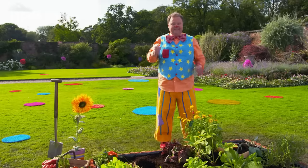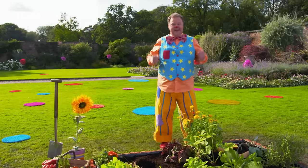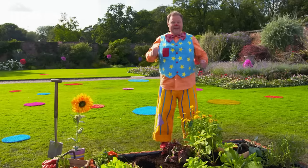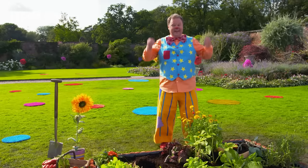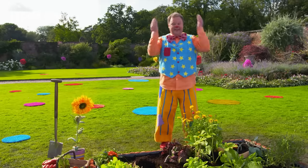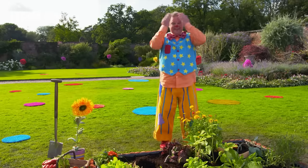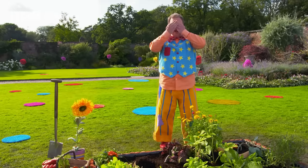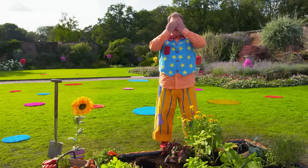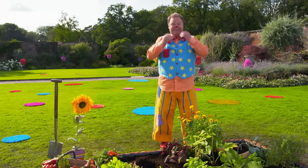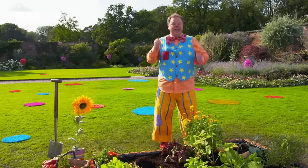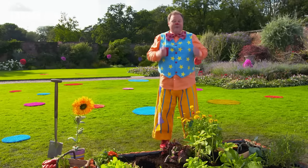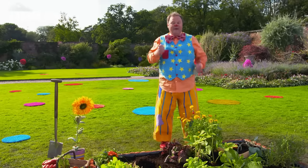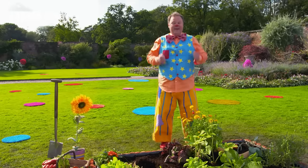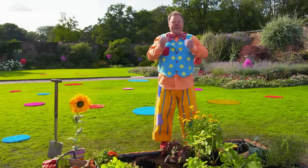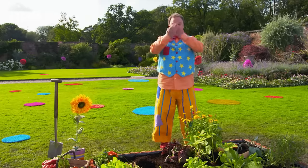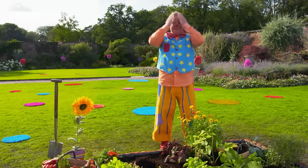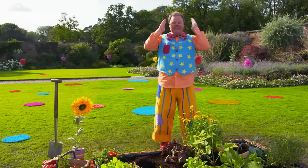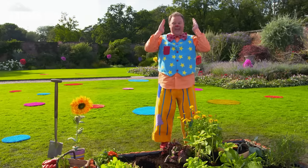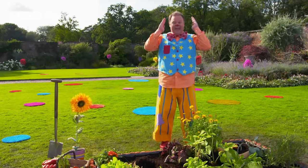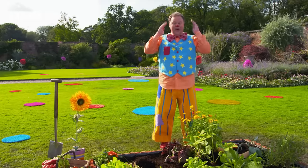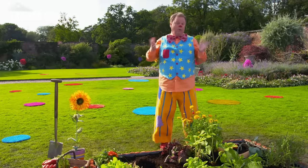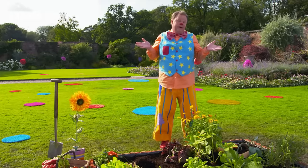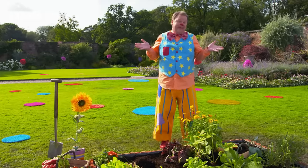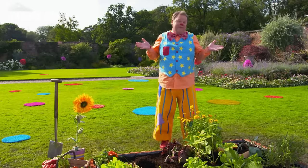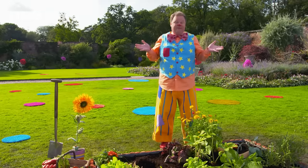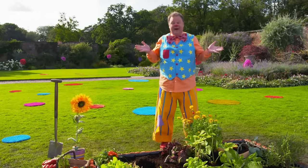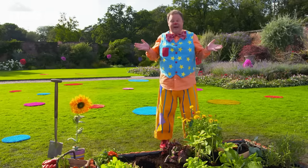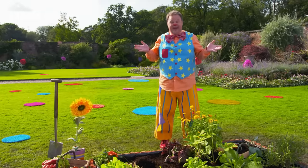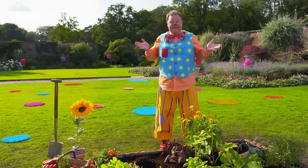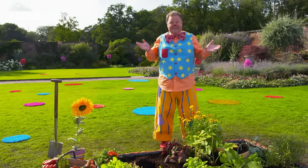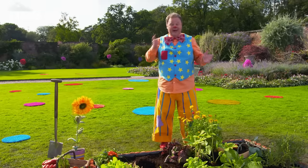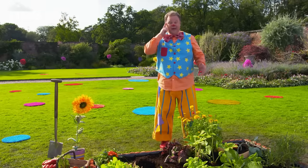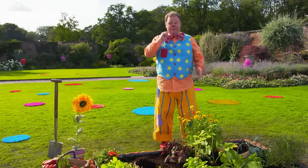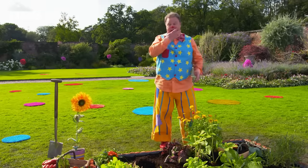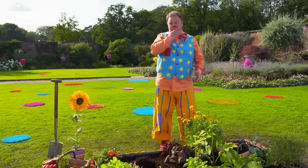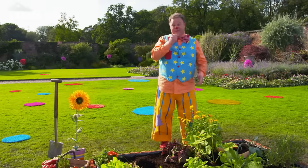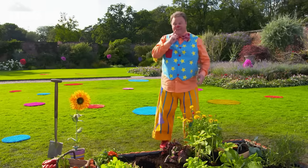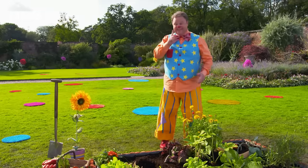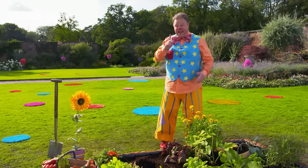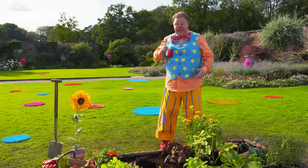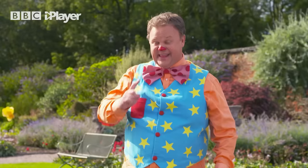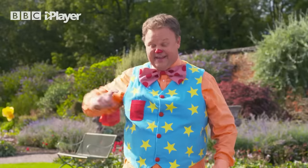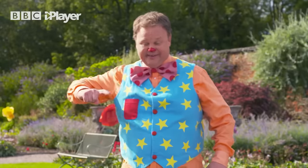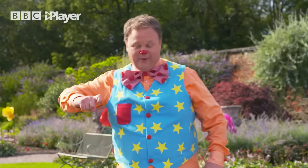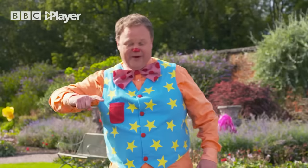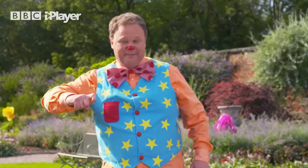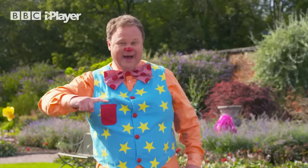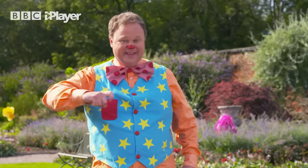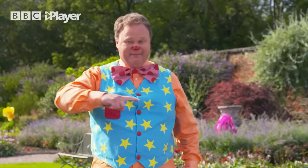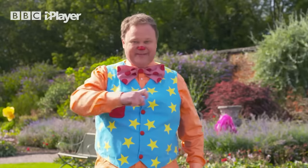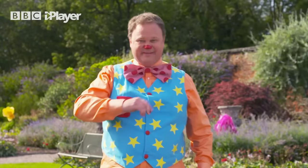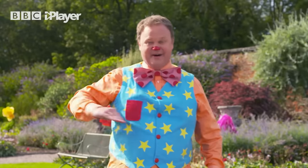wiggle all night wiggle all day whatever else the people say there's a worm at the bottom